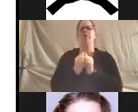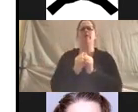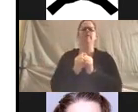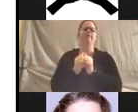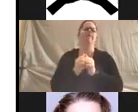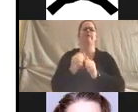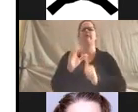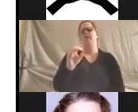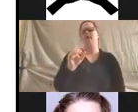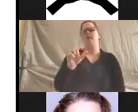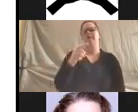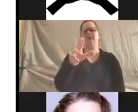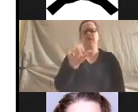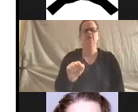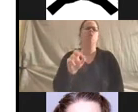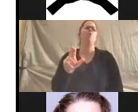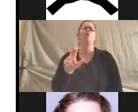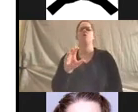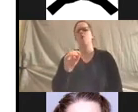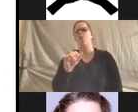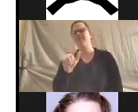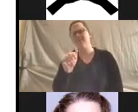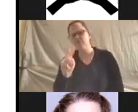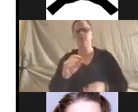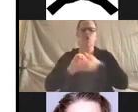or your coalition or other community partners.